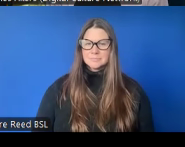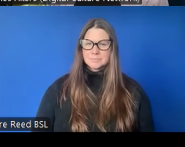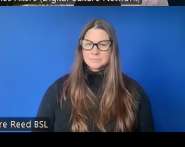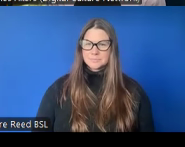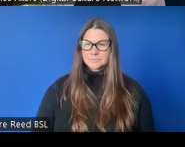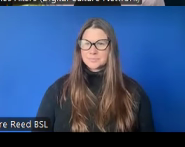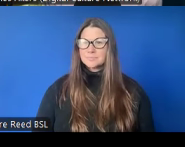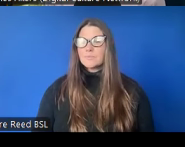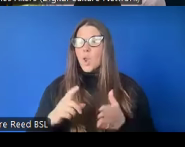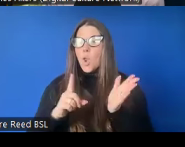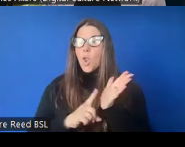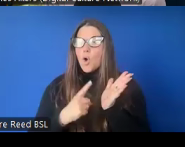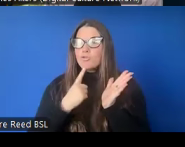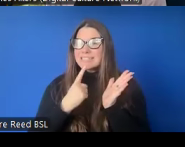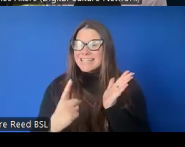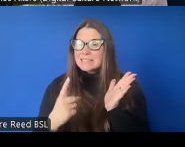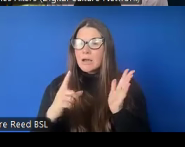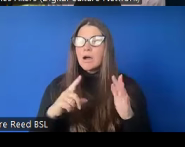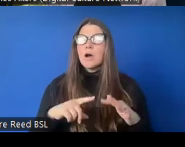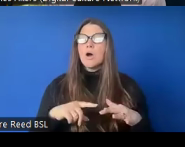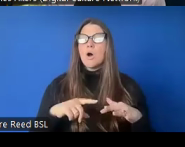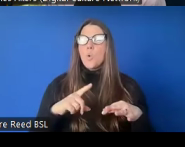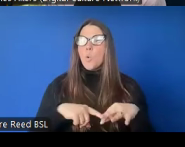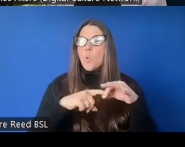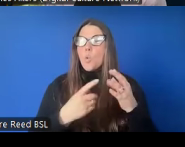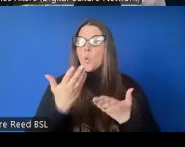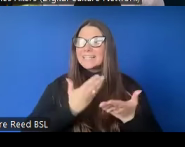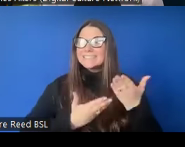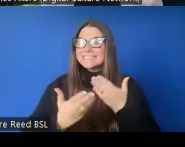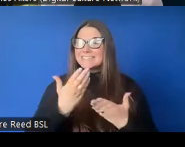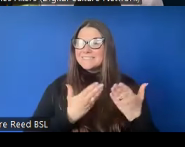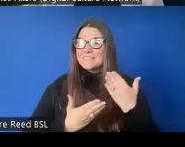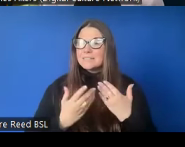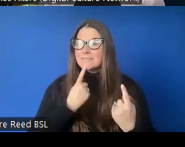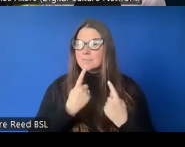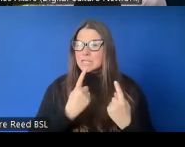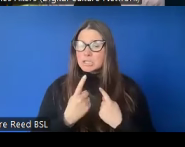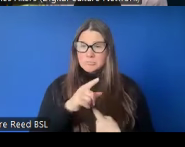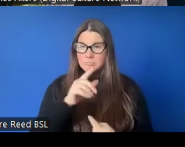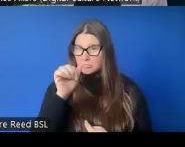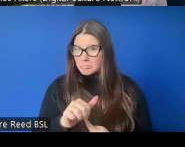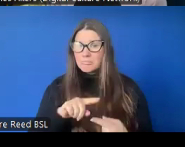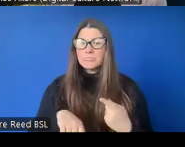Laura says, "Qualitative information." Yes. Aliyah says, "Information," yes. Rachel, "Information."